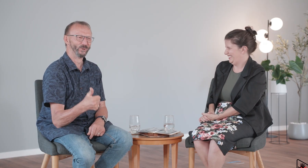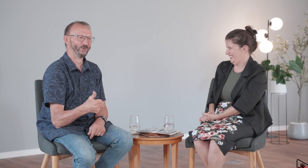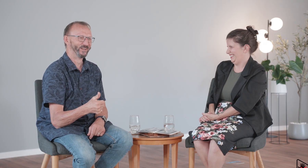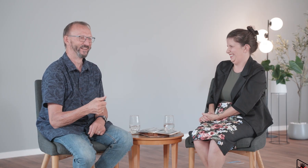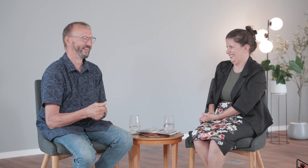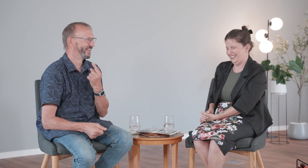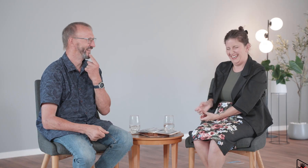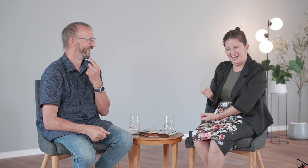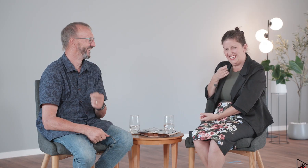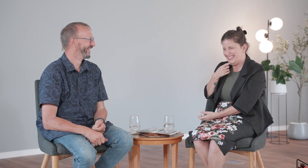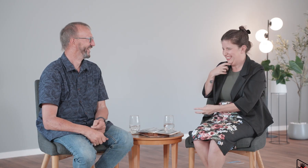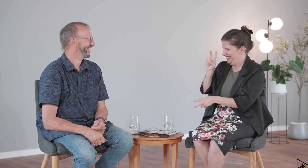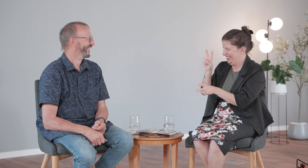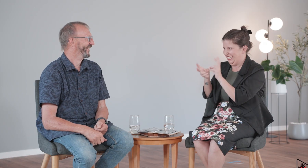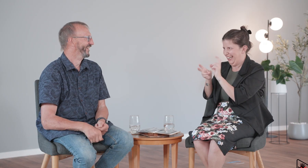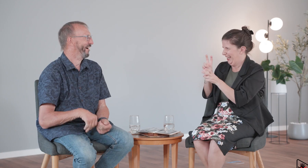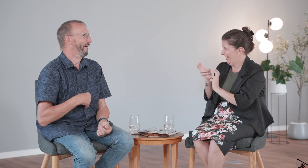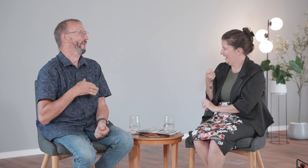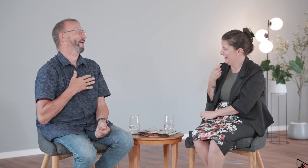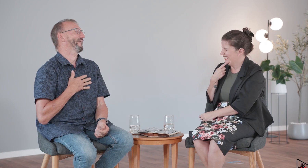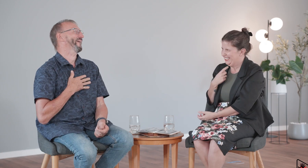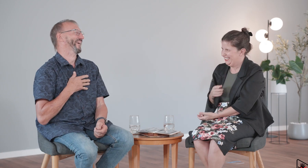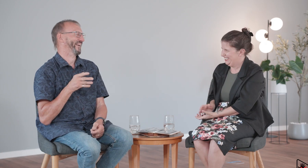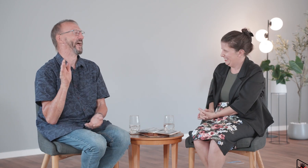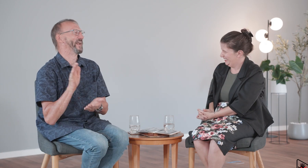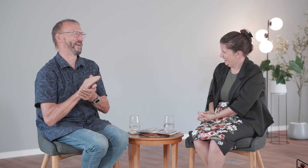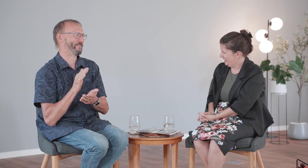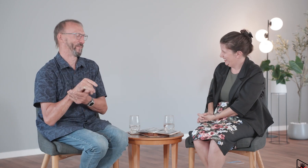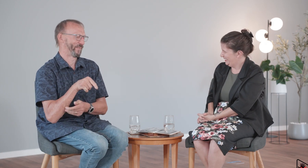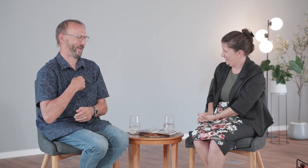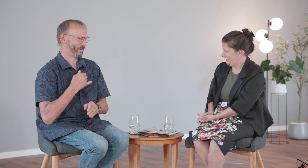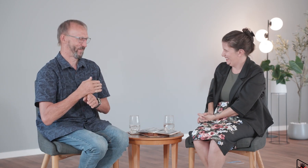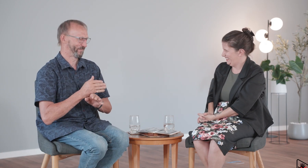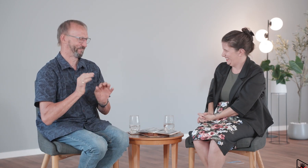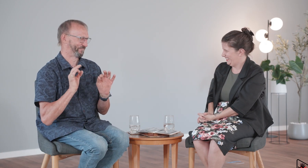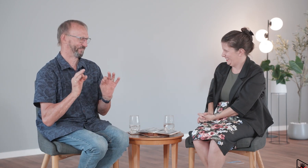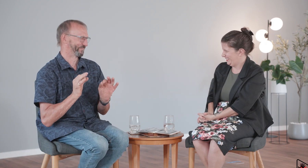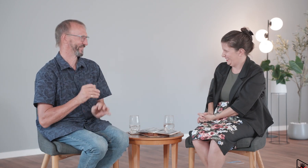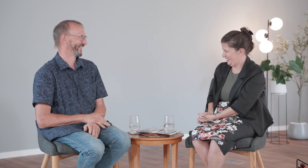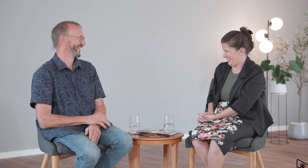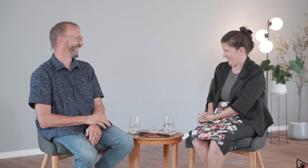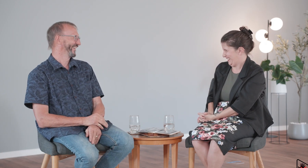good". Ah, so easy to misunderstand that, isn't it? Yes. Actually, he was really happy with my